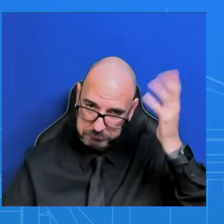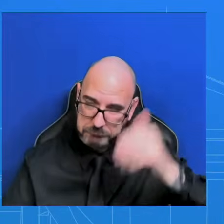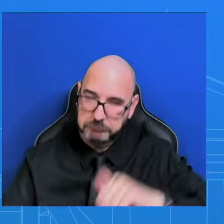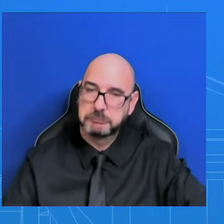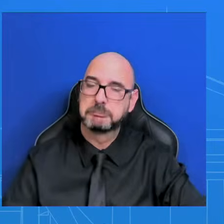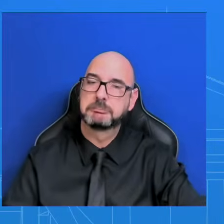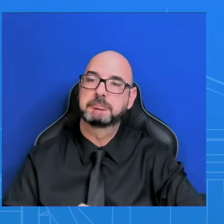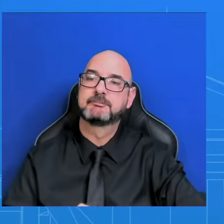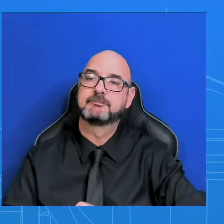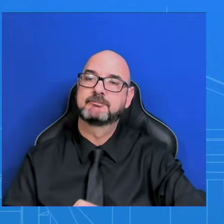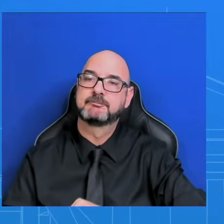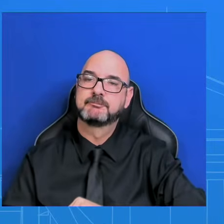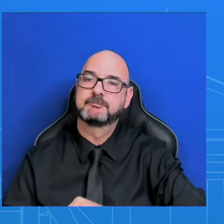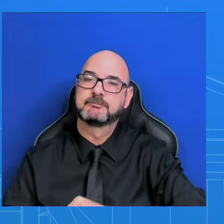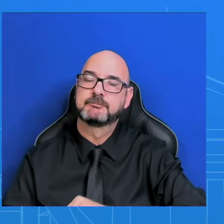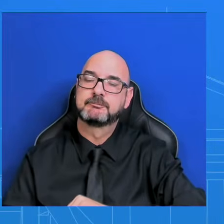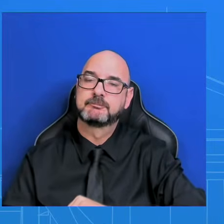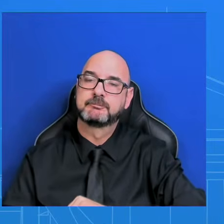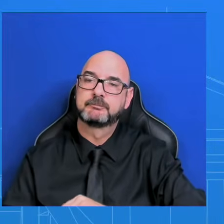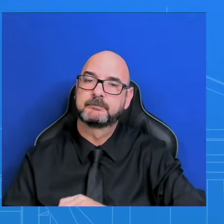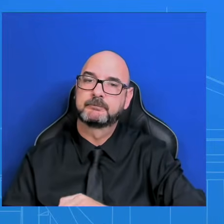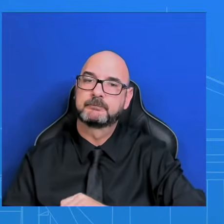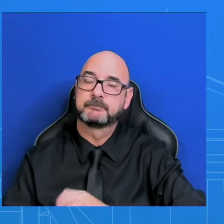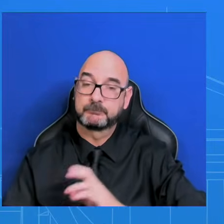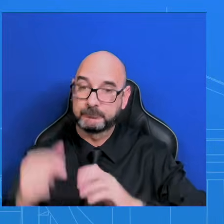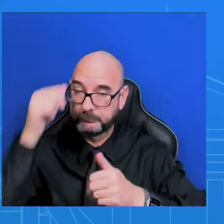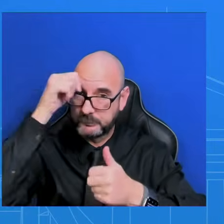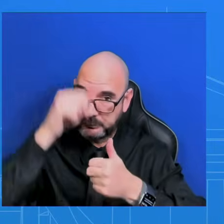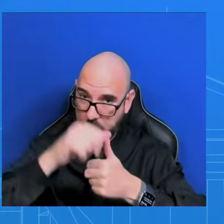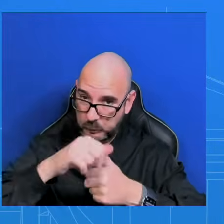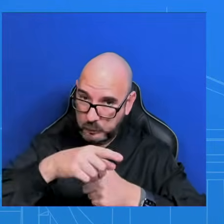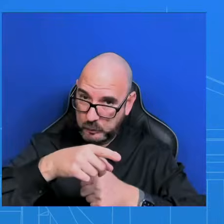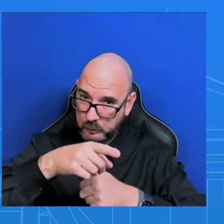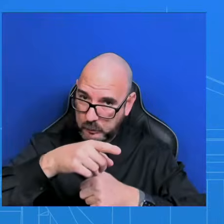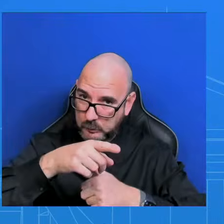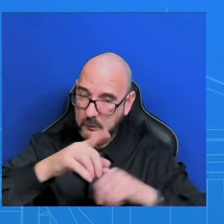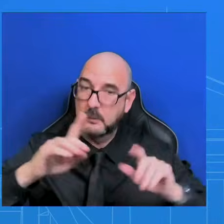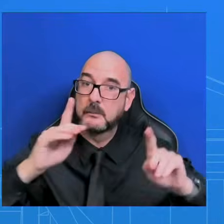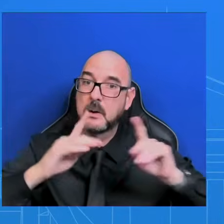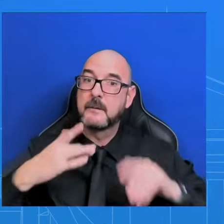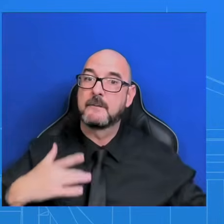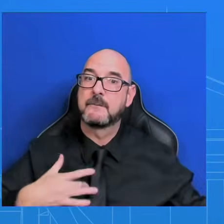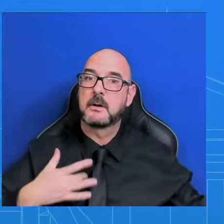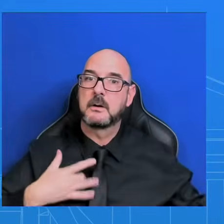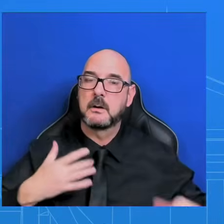folks should not have to be crushed by student debt to be able to start a family, to be able to --